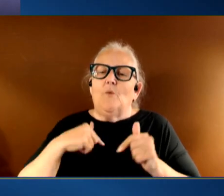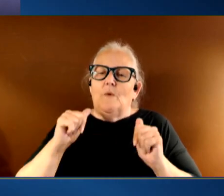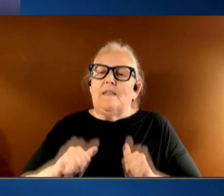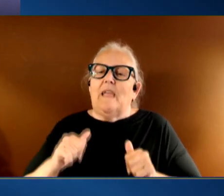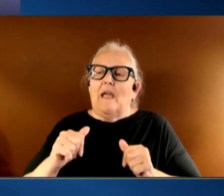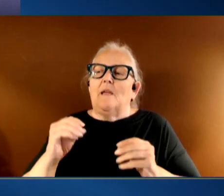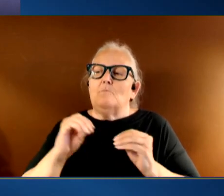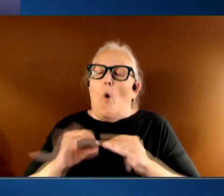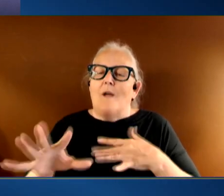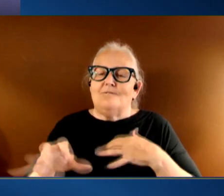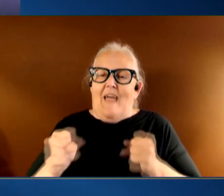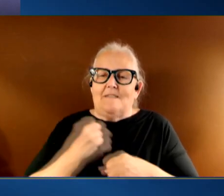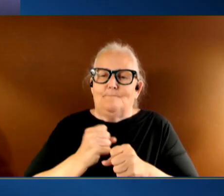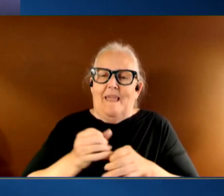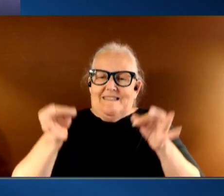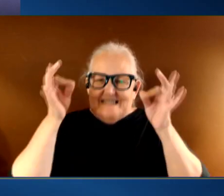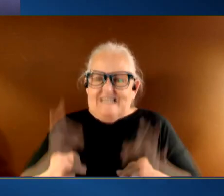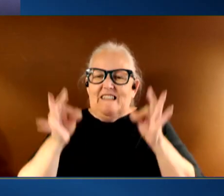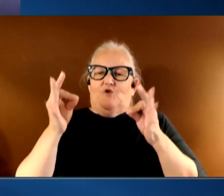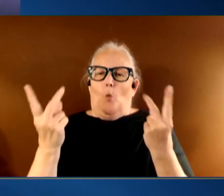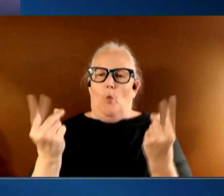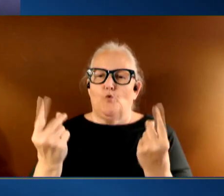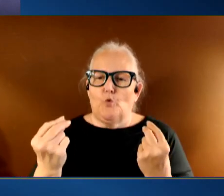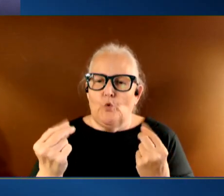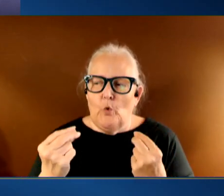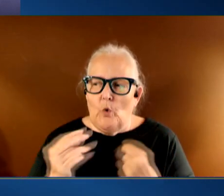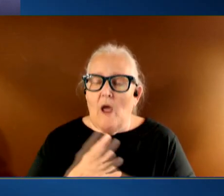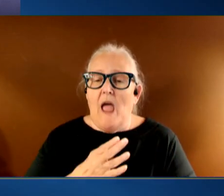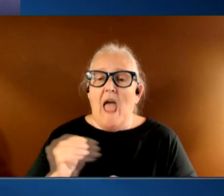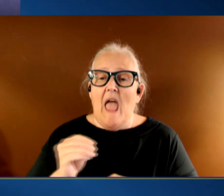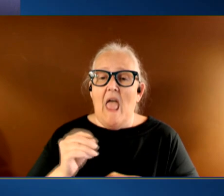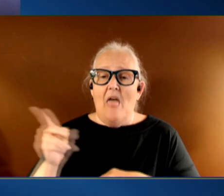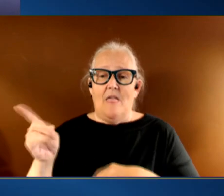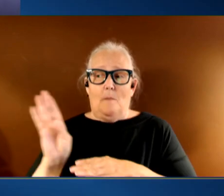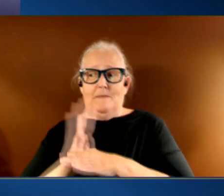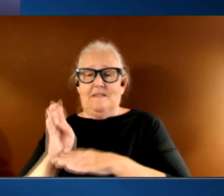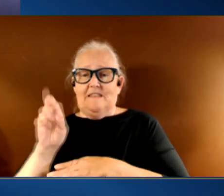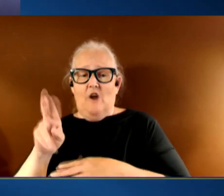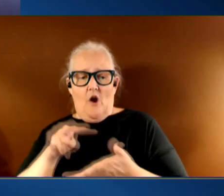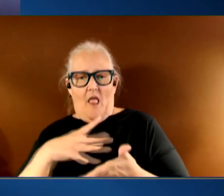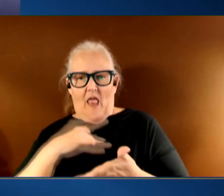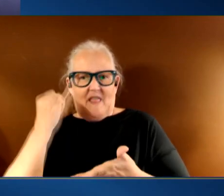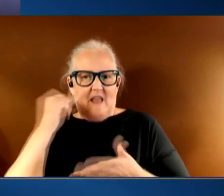And that really resonated with a busy ER. Do they need to be admitted? Can they go home?